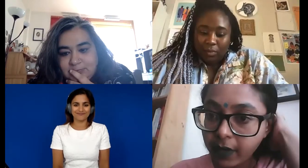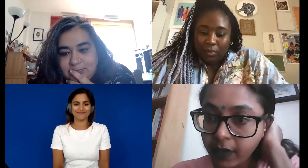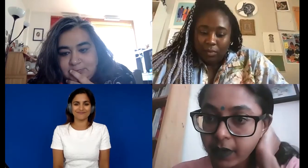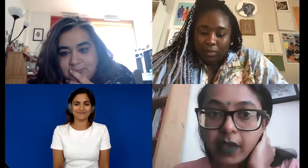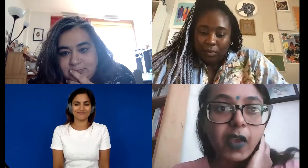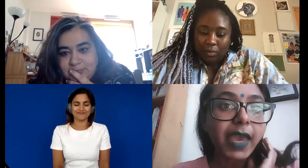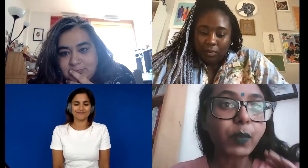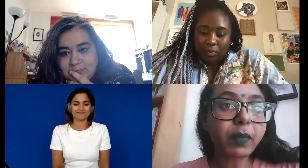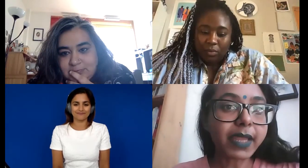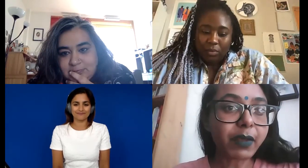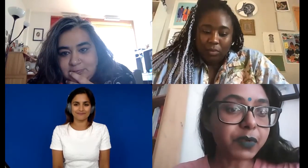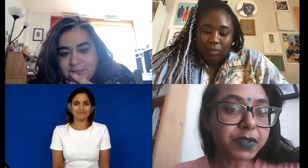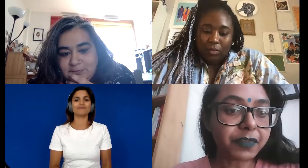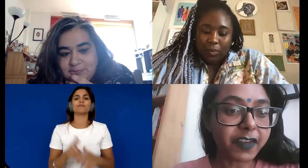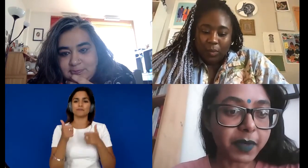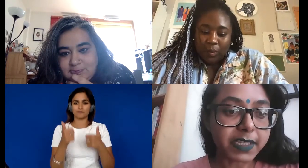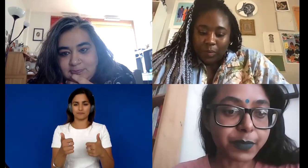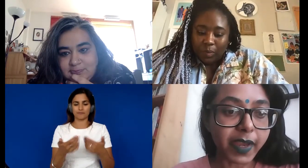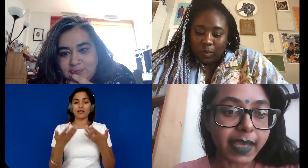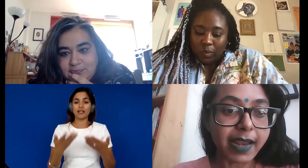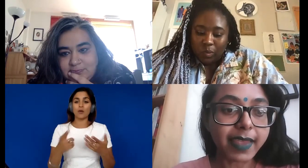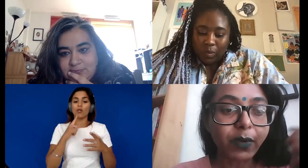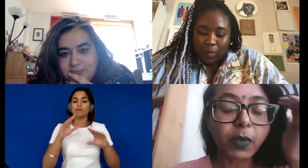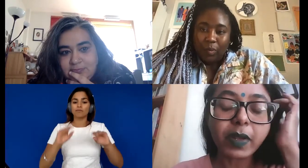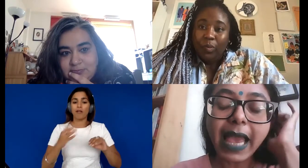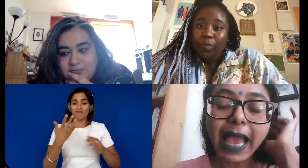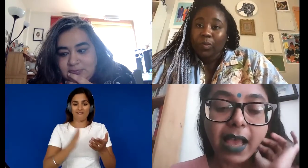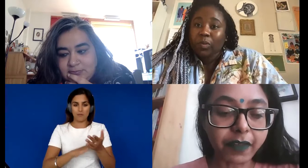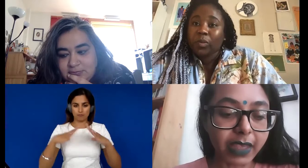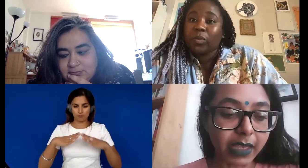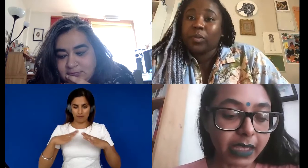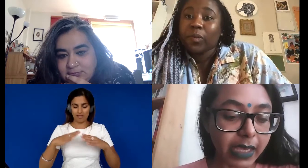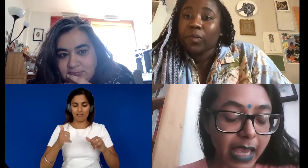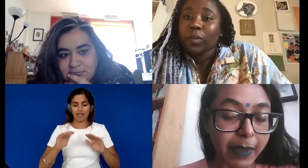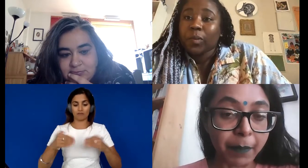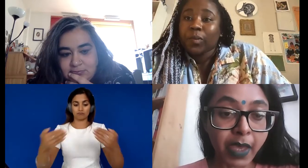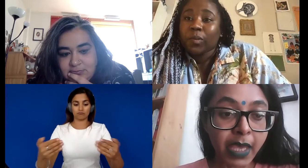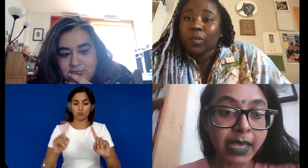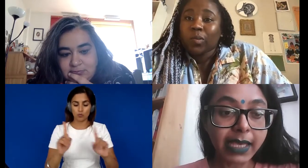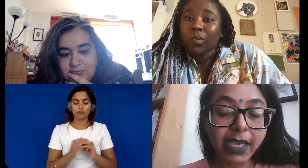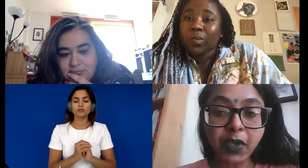Okay we will now move to five minutes break and then we will have the keynote